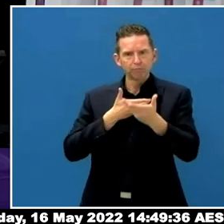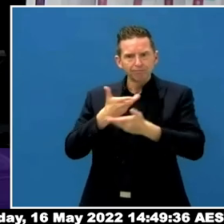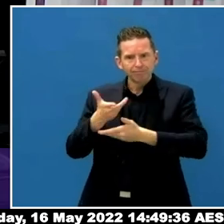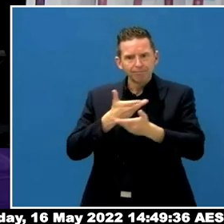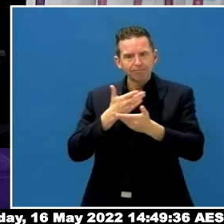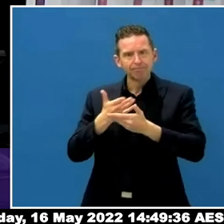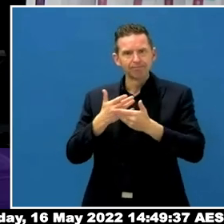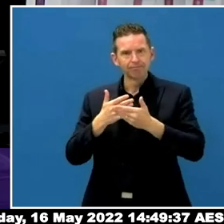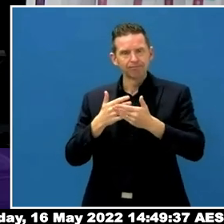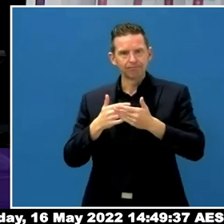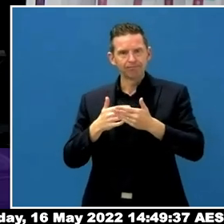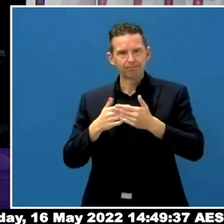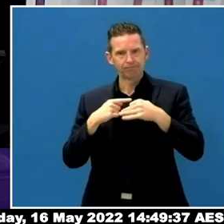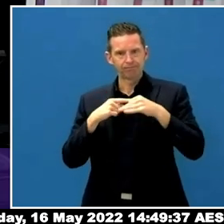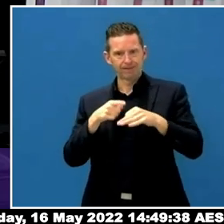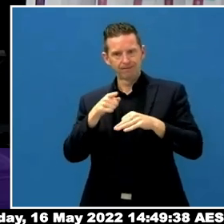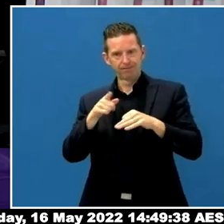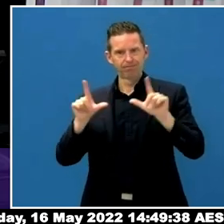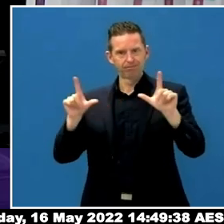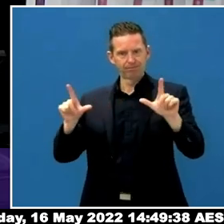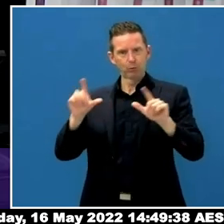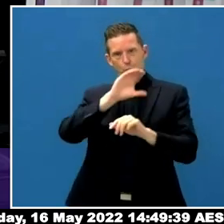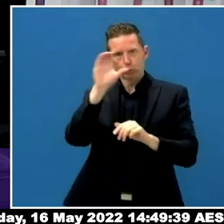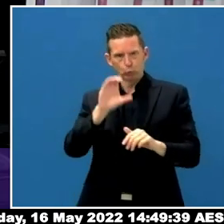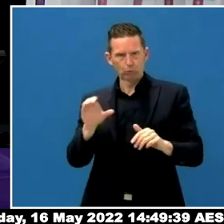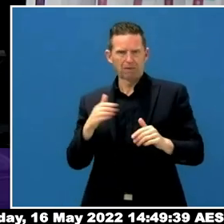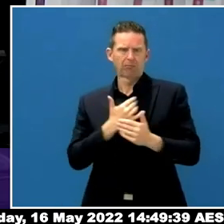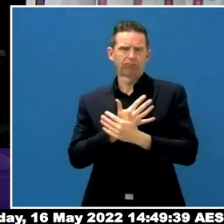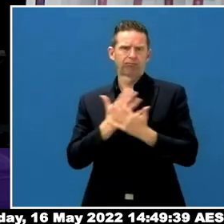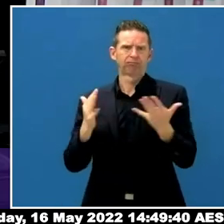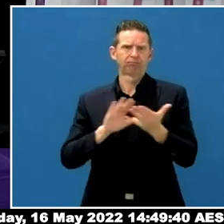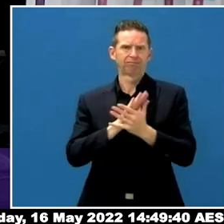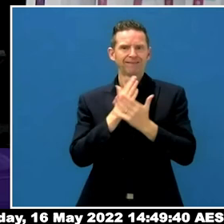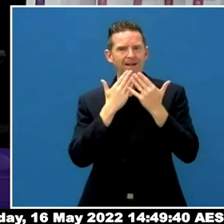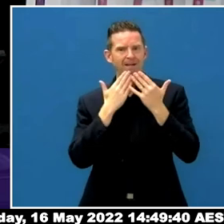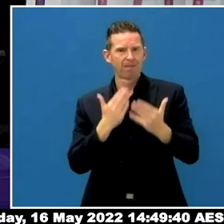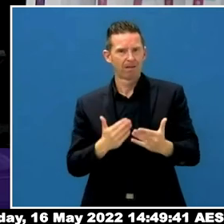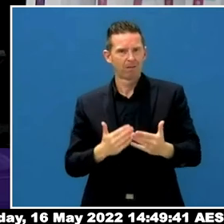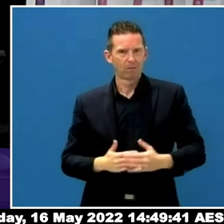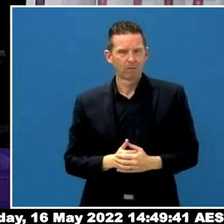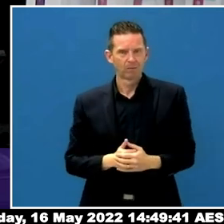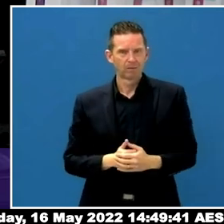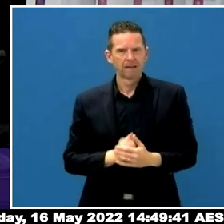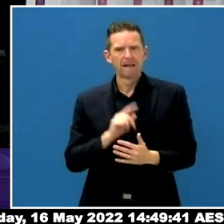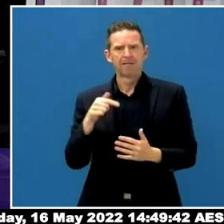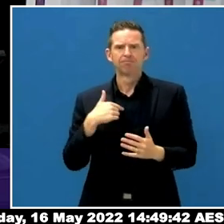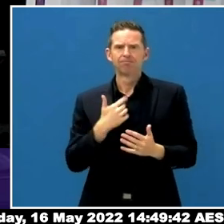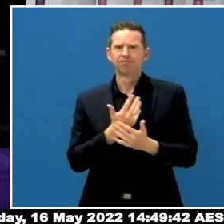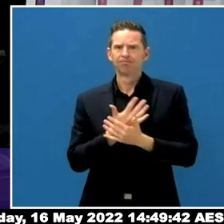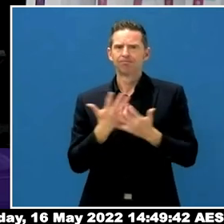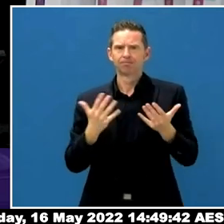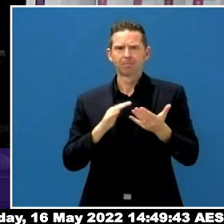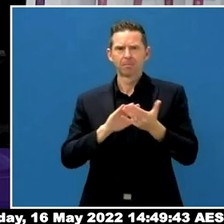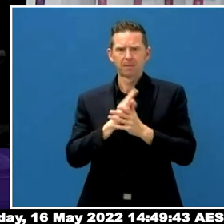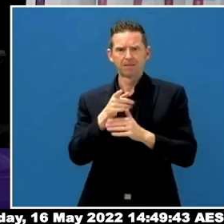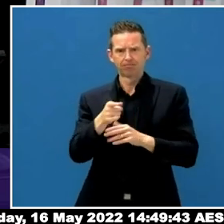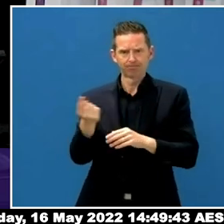evidence. We're very grateful to you and we're very grateful to you telling us Simon's